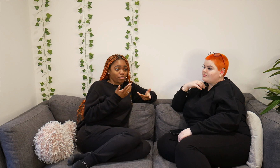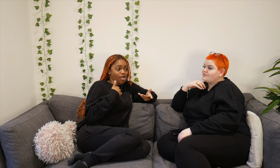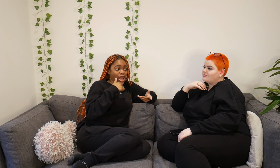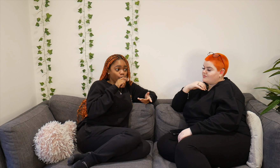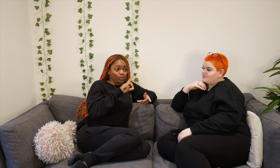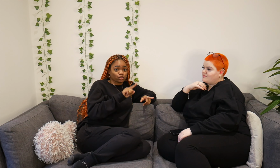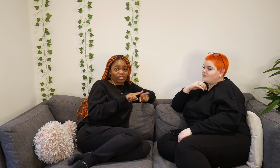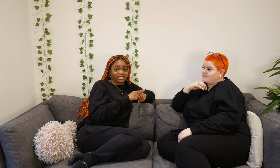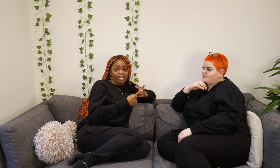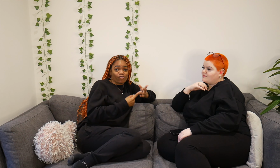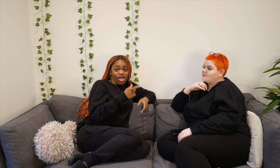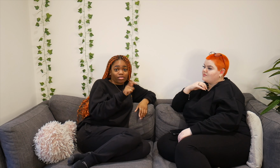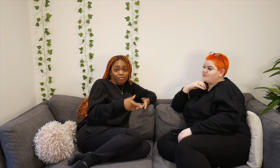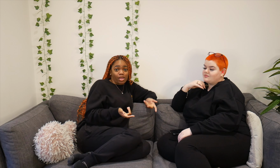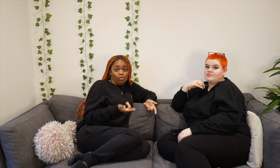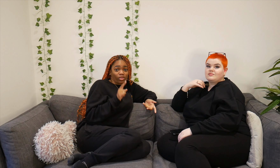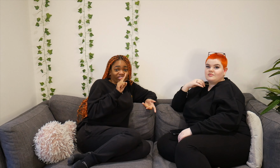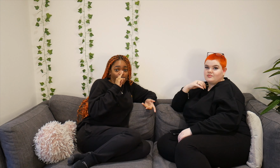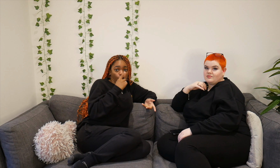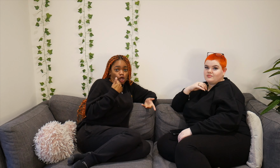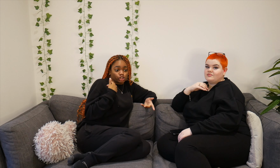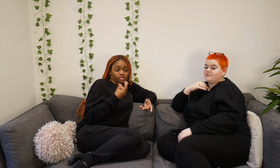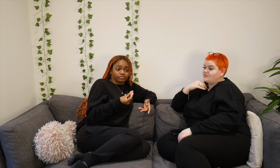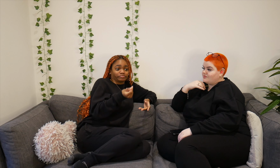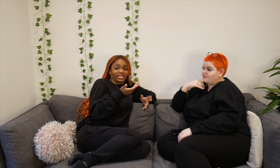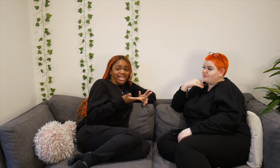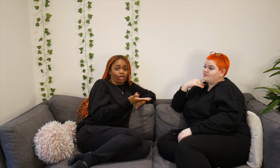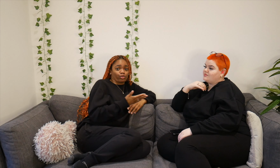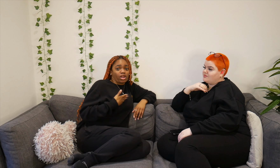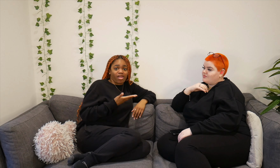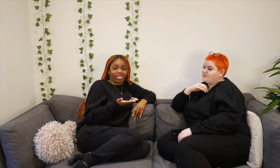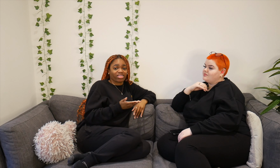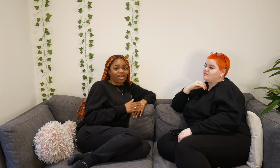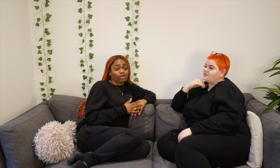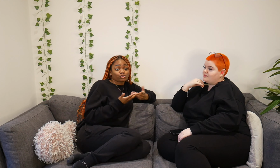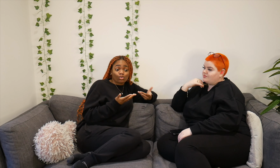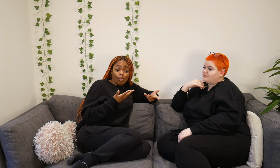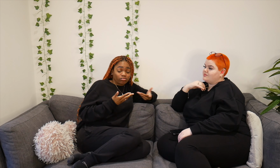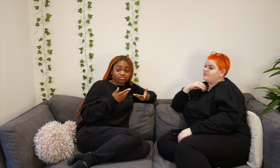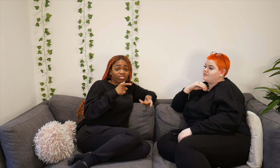but I know that's not the same for other people. They can't just get through like that so…